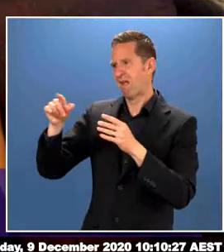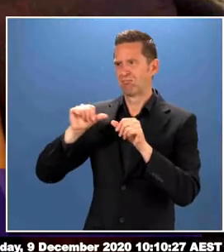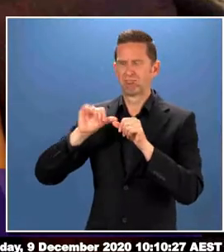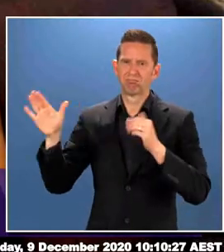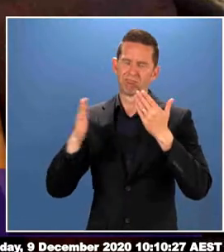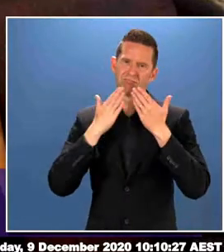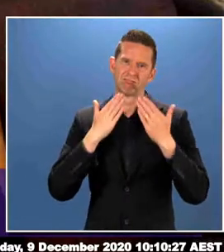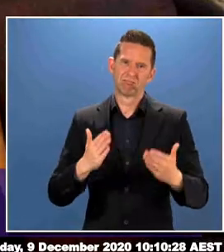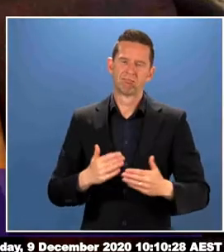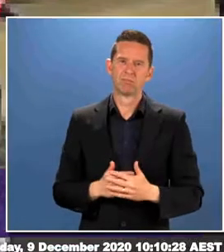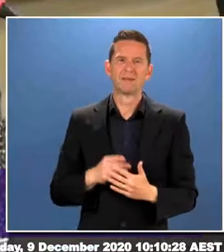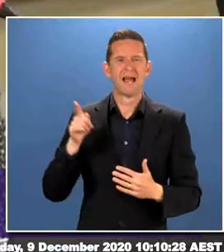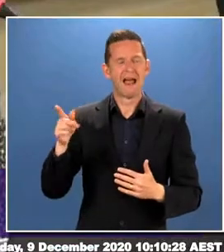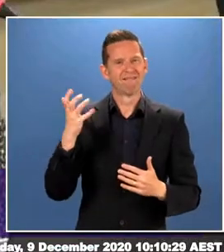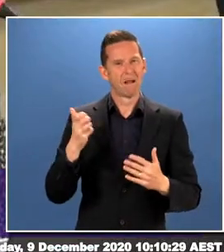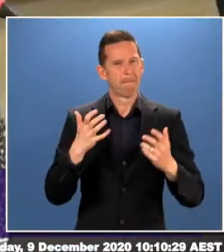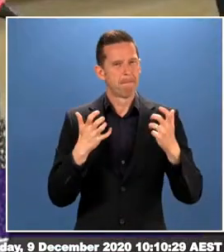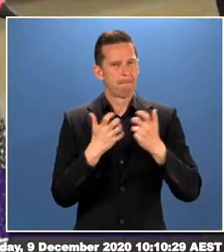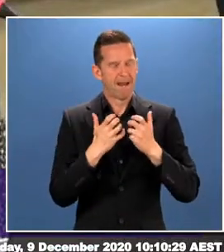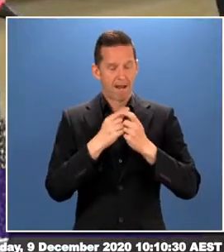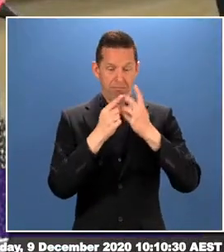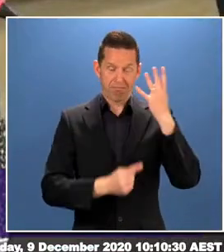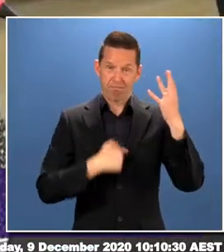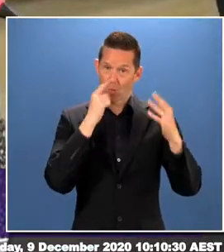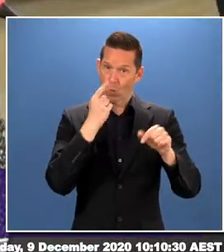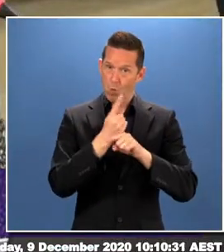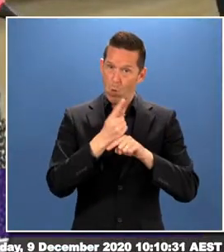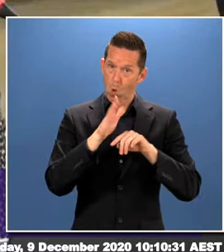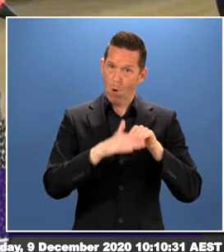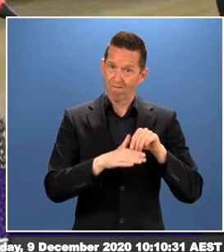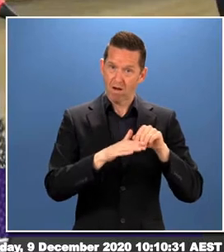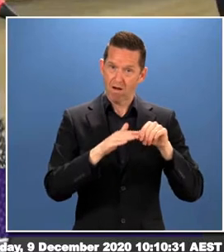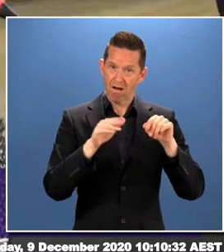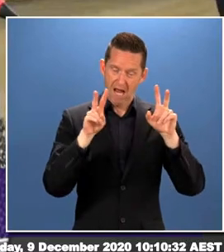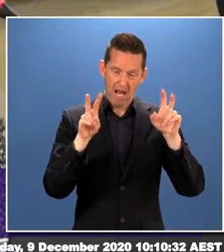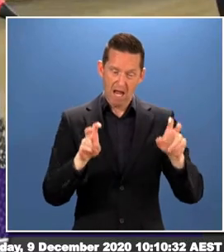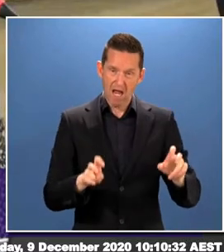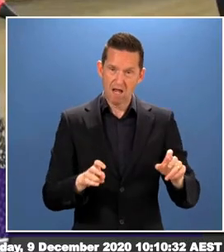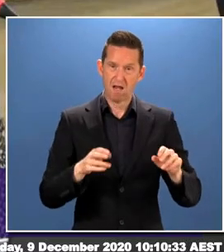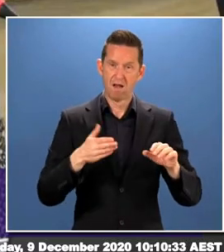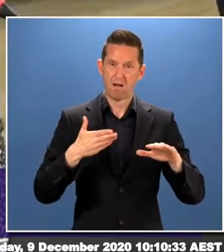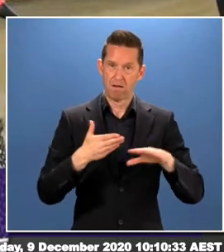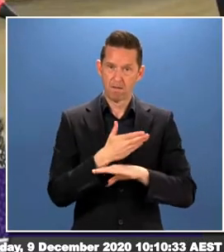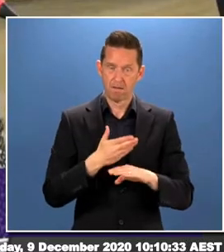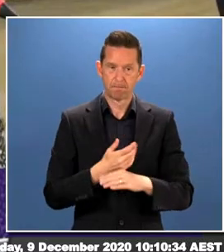As I said, there are so many other topics that we could have touched upon in the context of employment and the Commissioners do have the